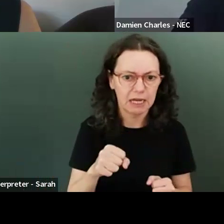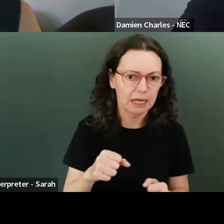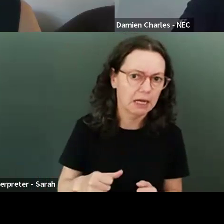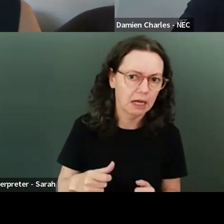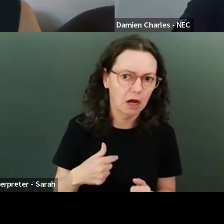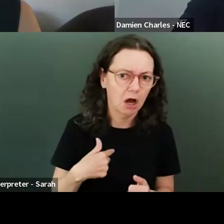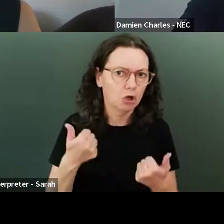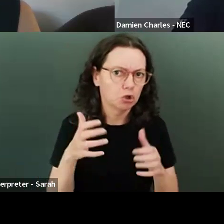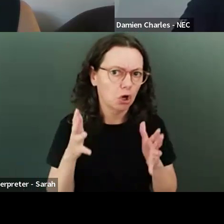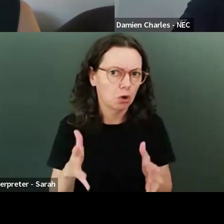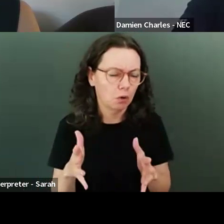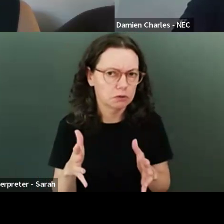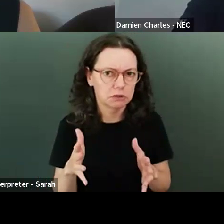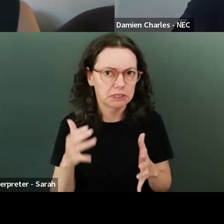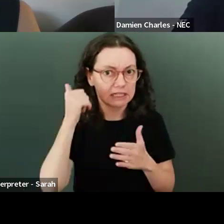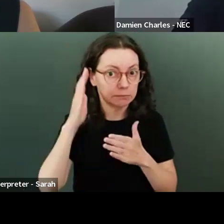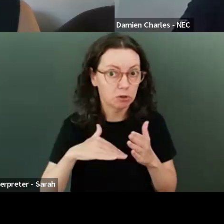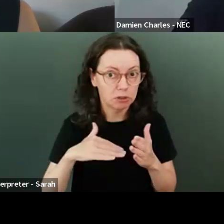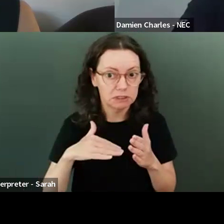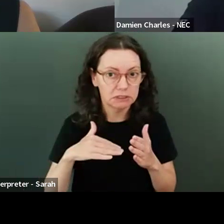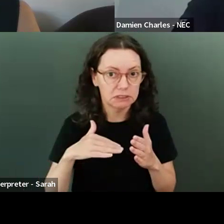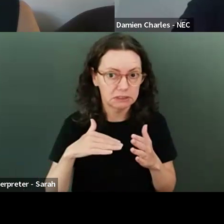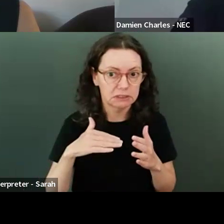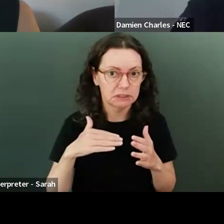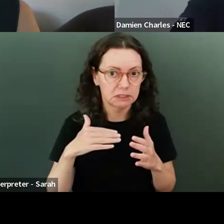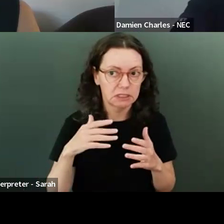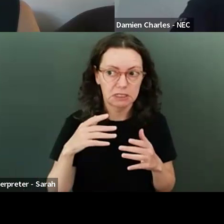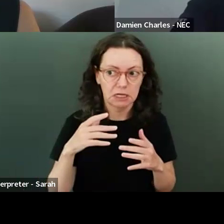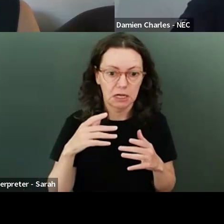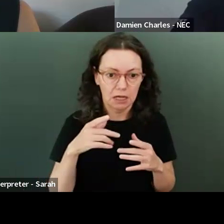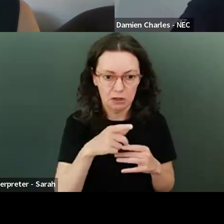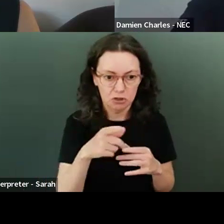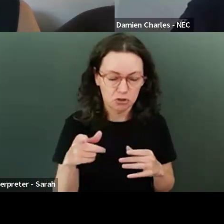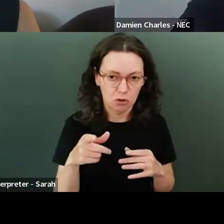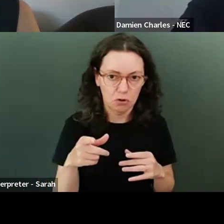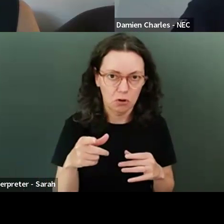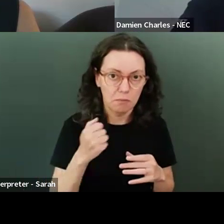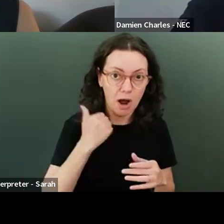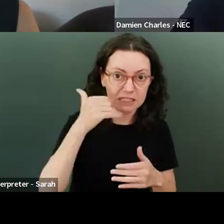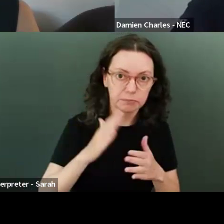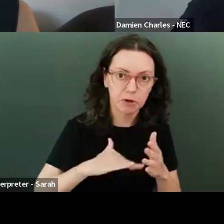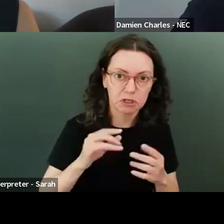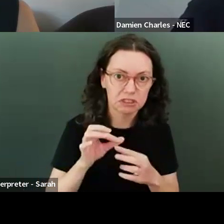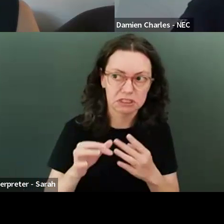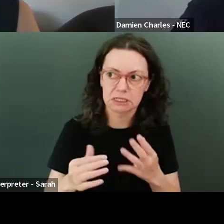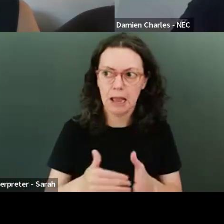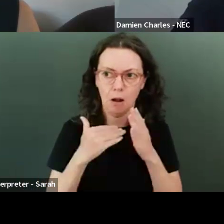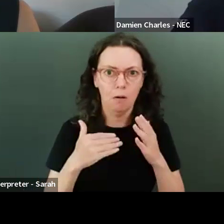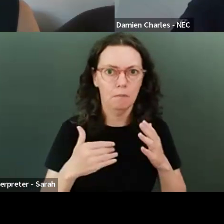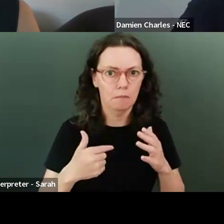using it a lot of the experiences that I've spoken about today as something